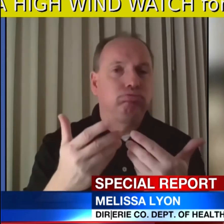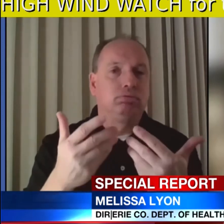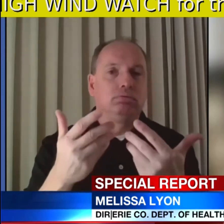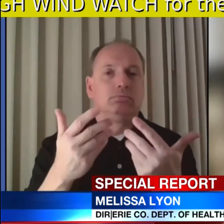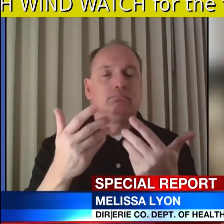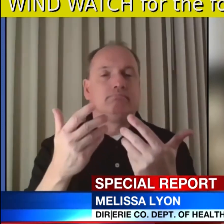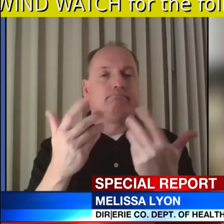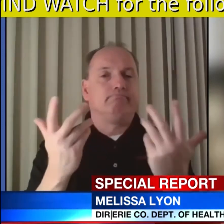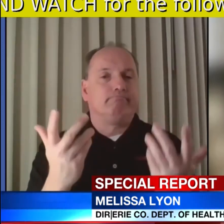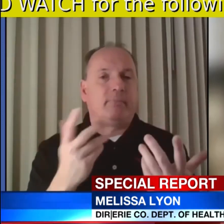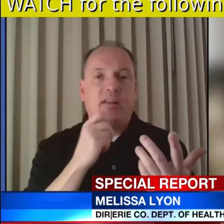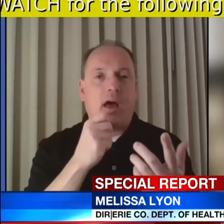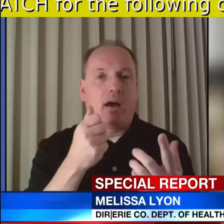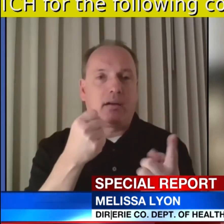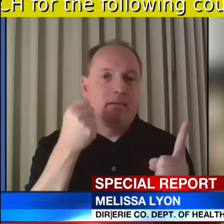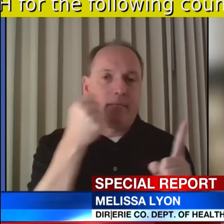GET A FEEL FOR THE ENTIRE COMMONWEALTH AND THE